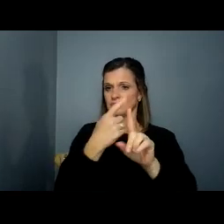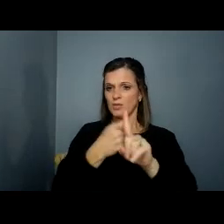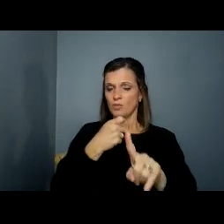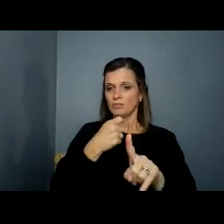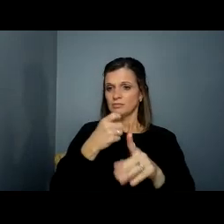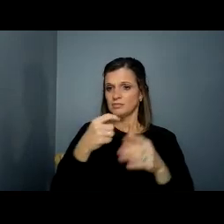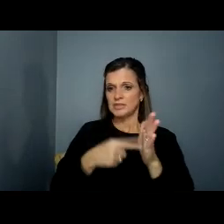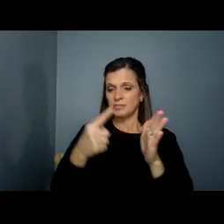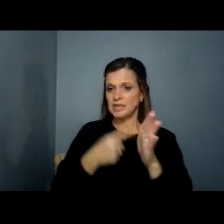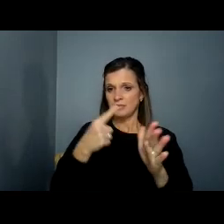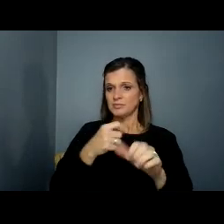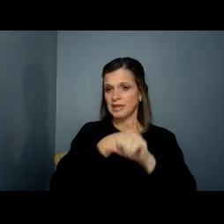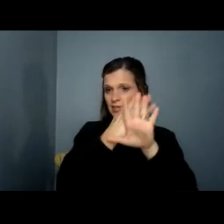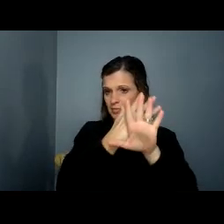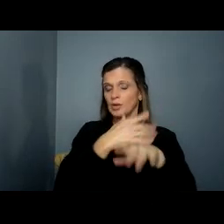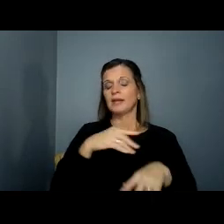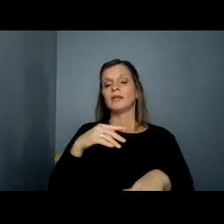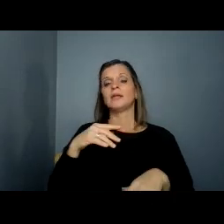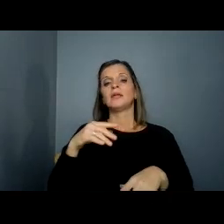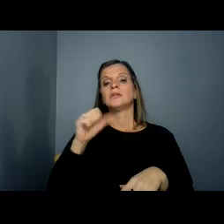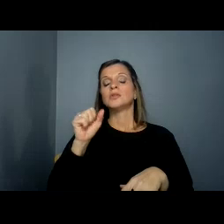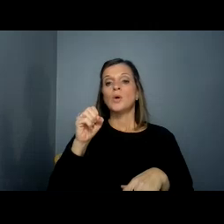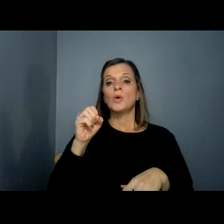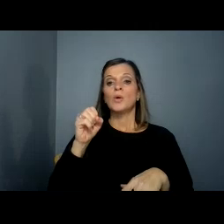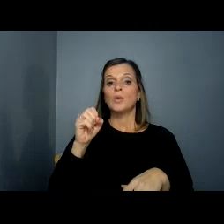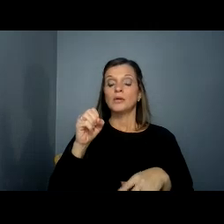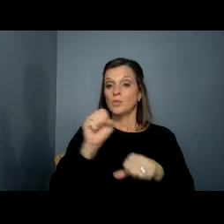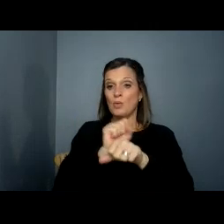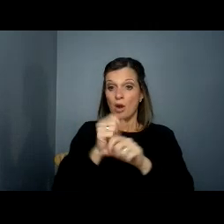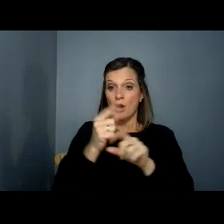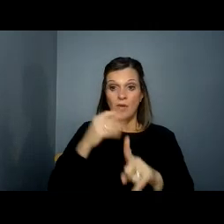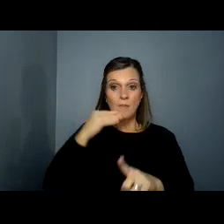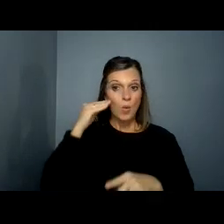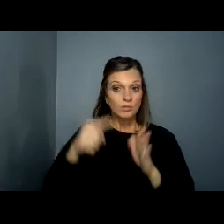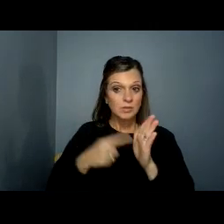and you want to find out some information, just call us.